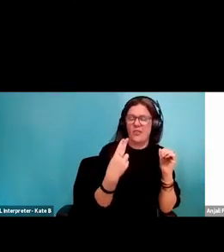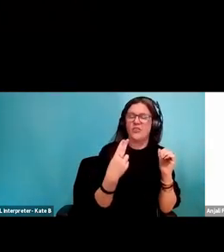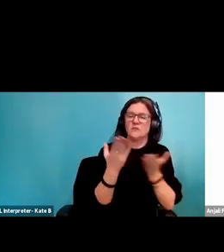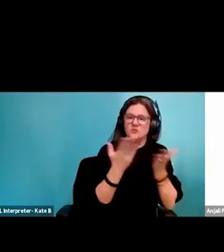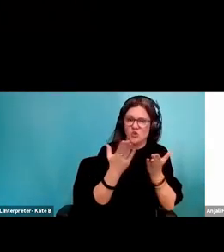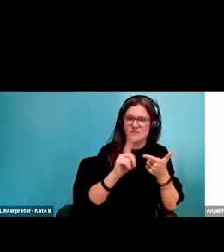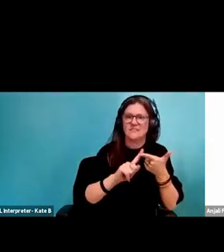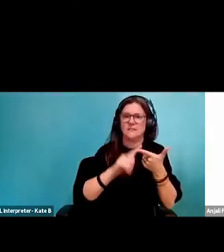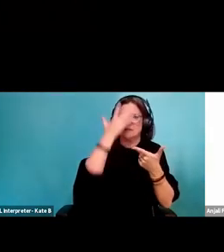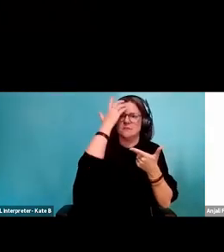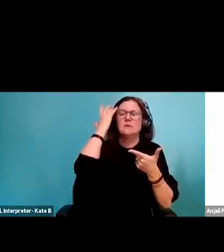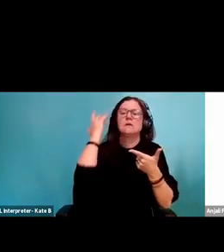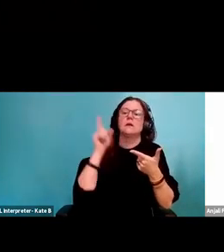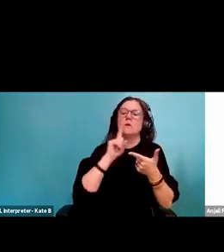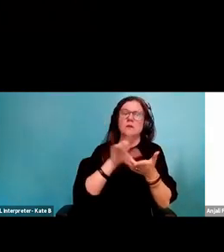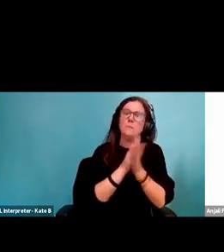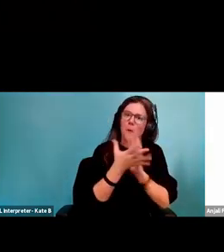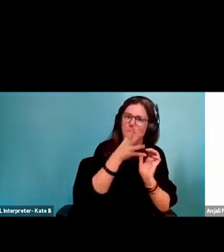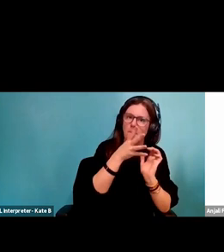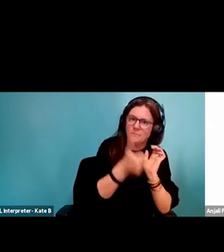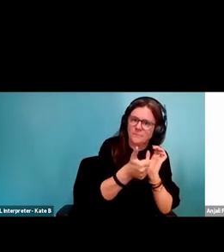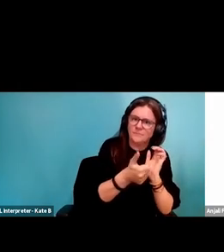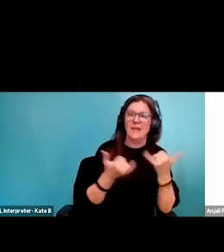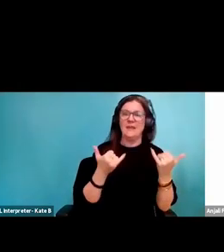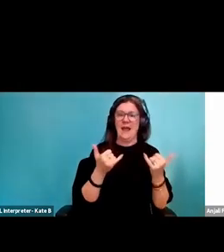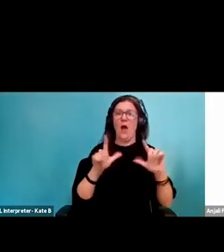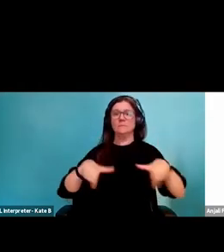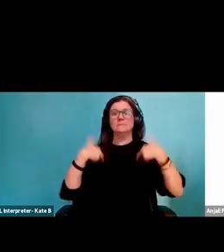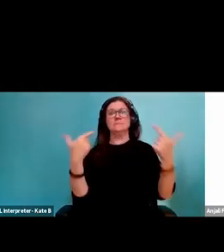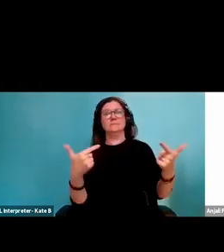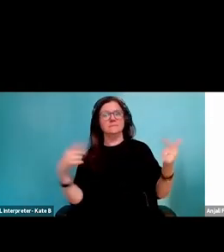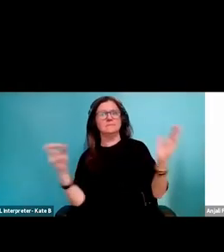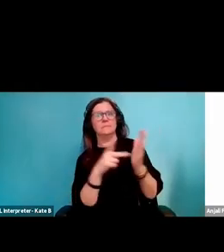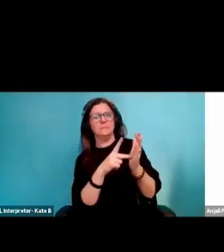on the journey towards motherhood. And now with that I am going to turn things back over to Amanda Reichard.